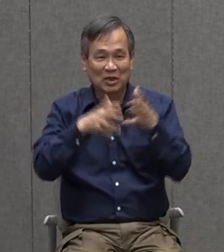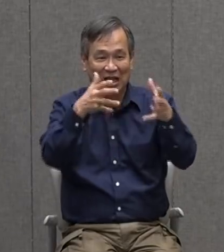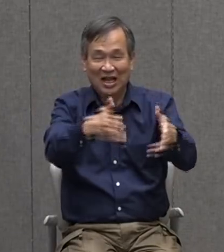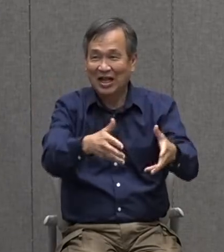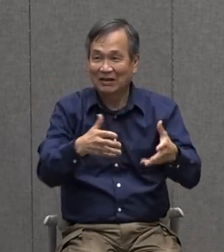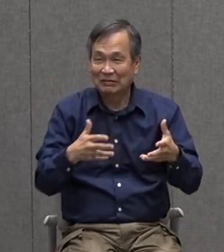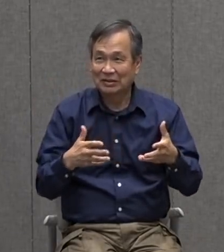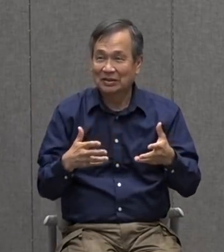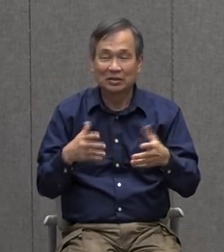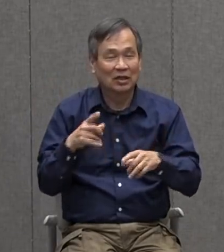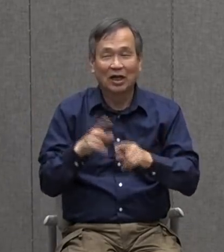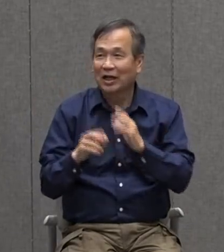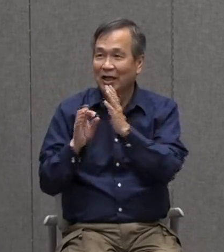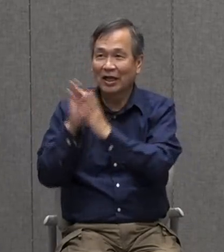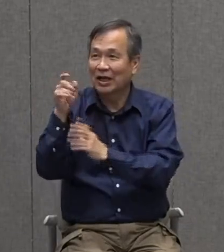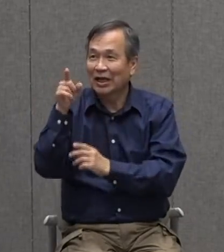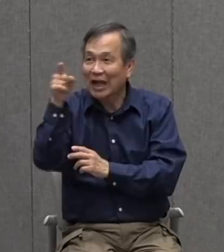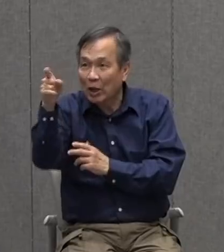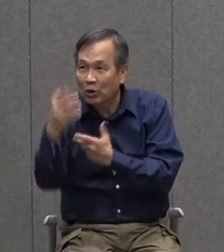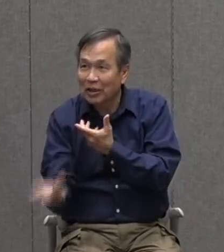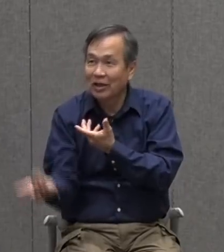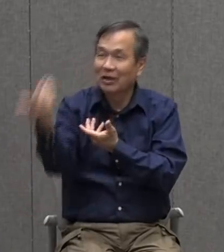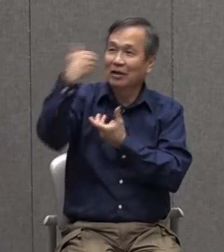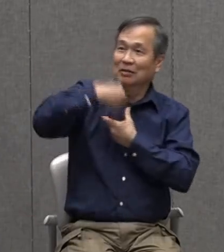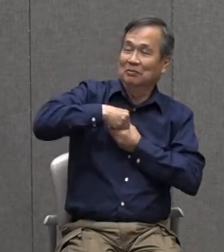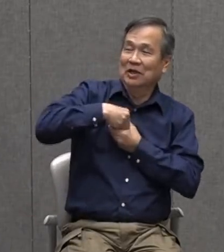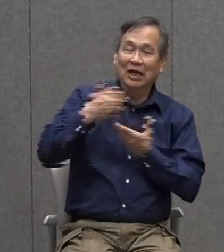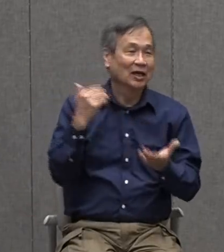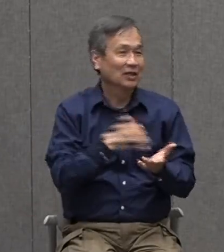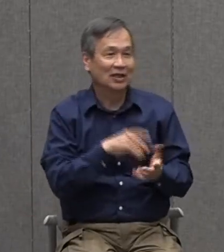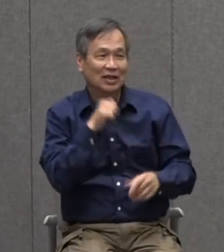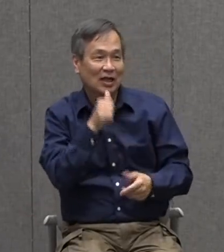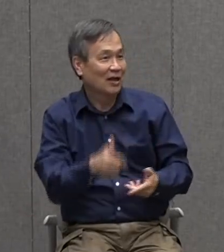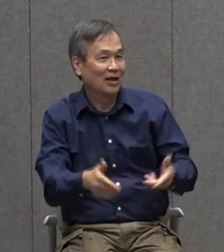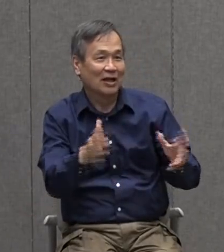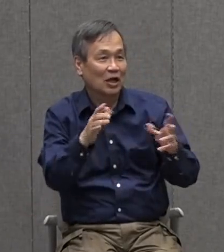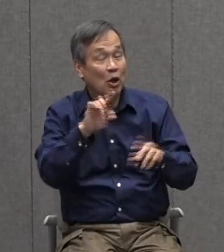so I can't count those in my total. The ones you've circled, only the ones I've circled.